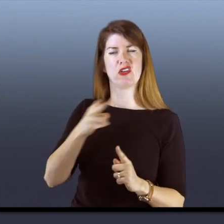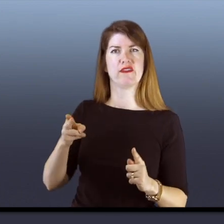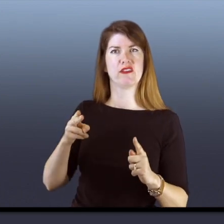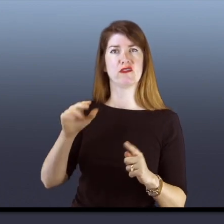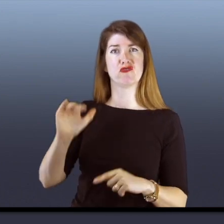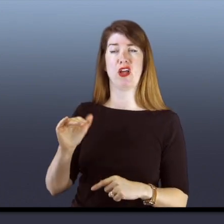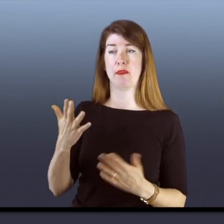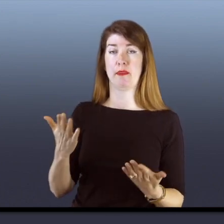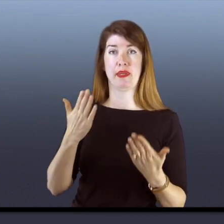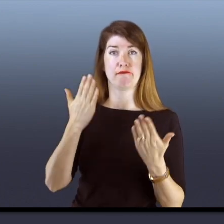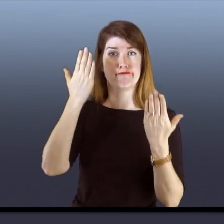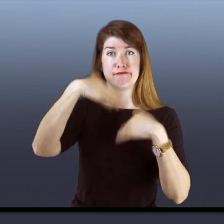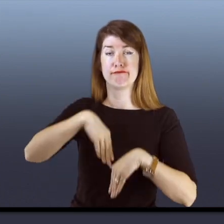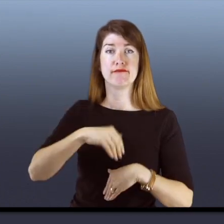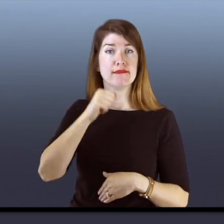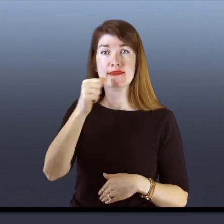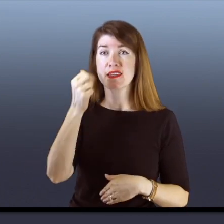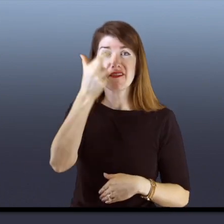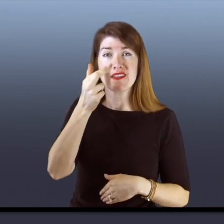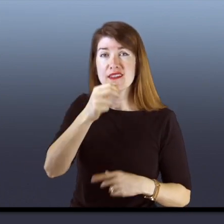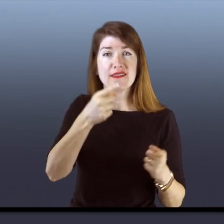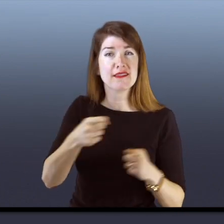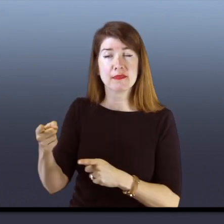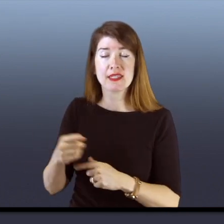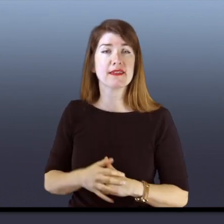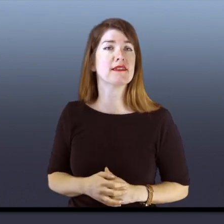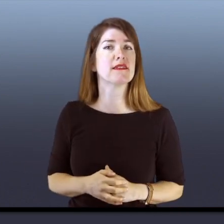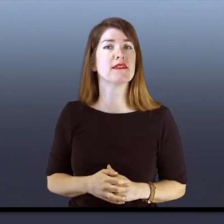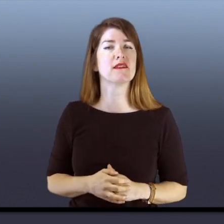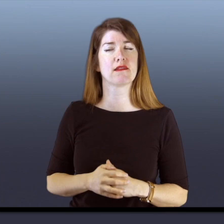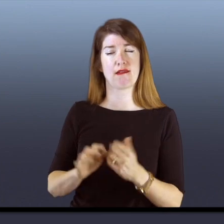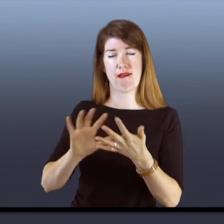All of those things are very important in developing our social and self identity.